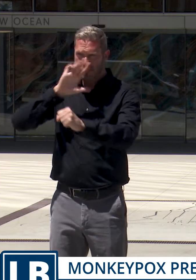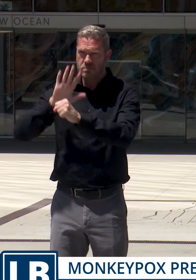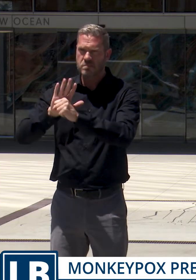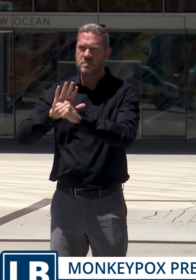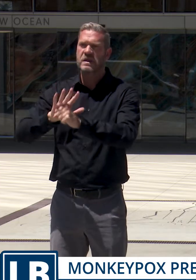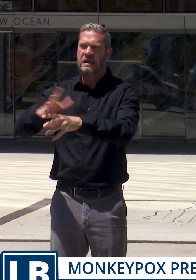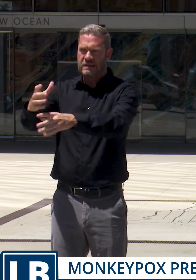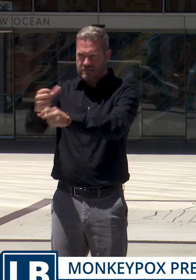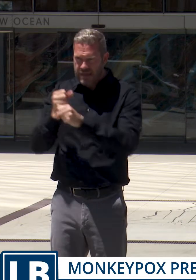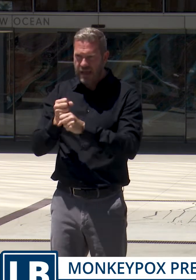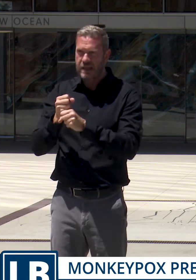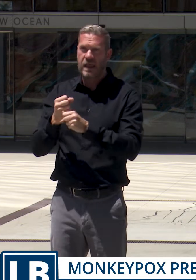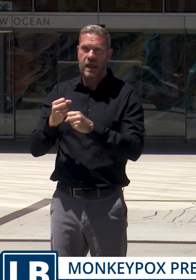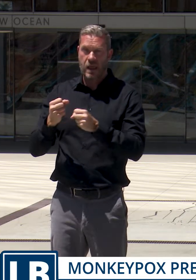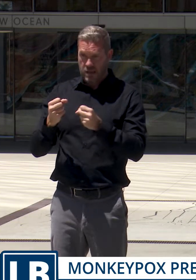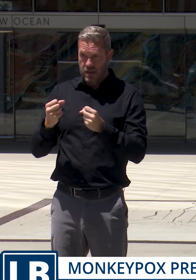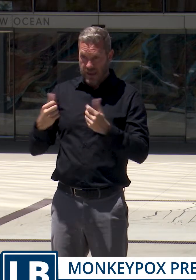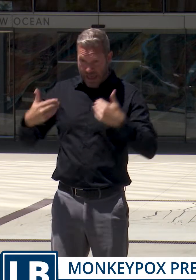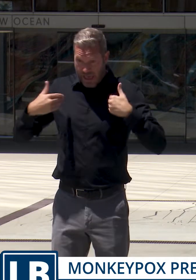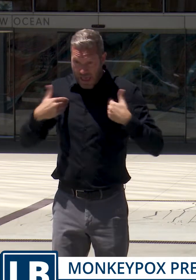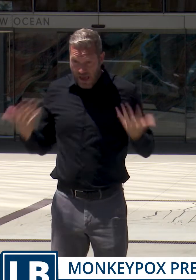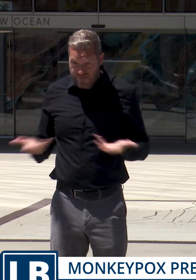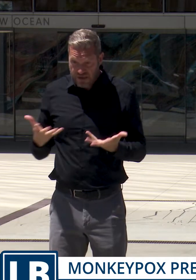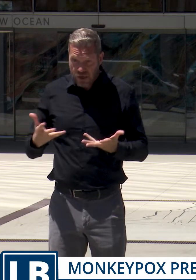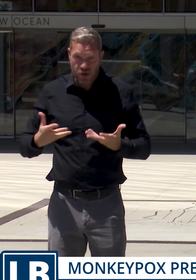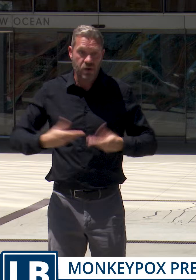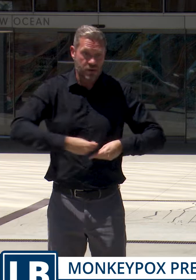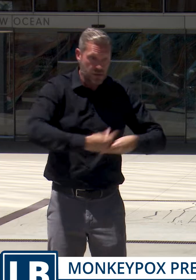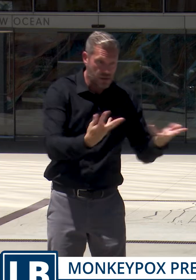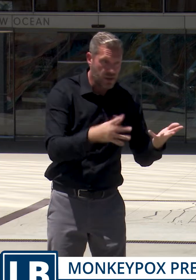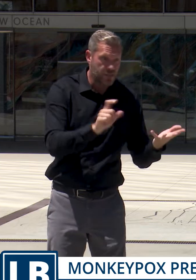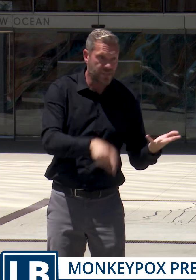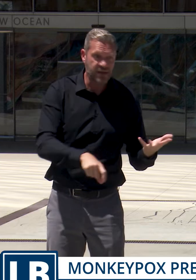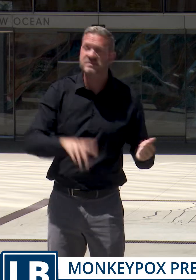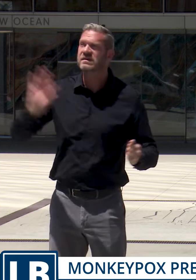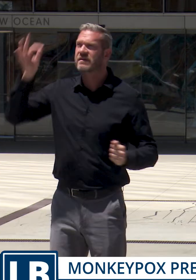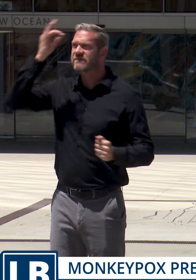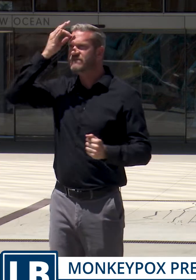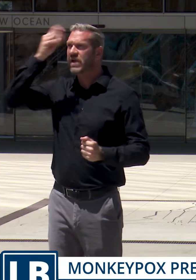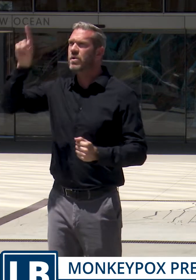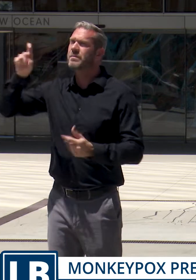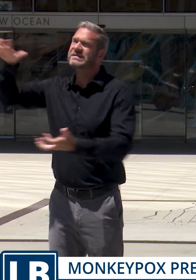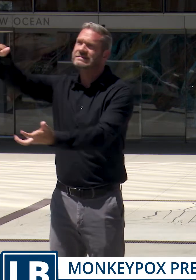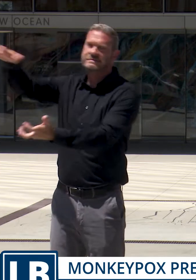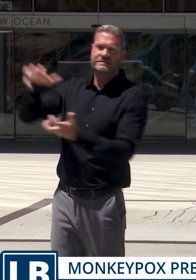that it is important for the federal government to get more vaccine out to not just local clinics